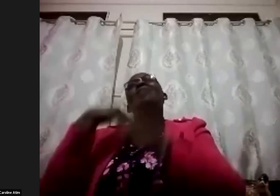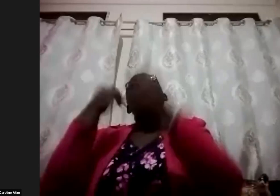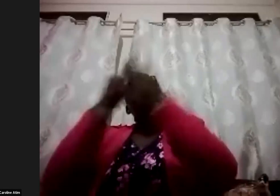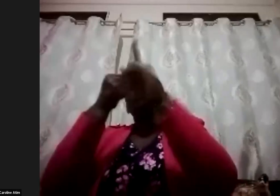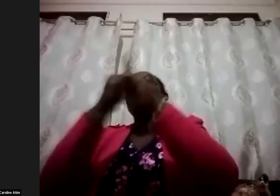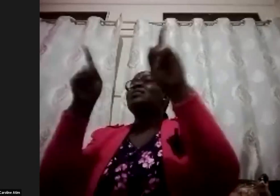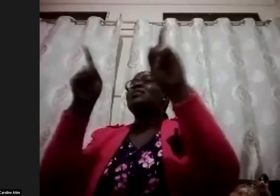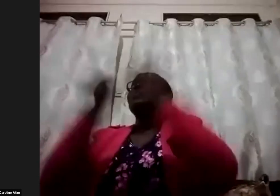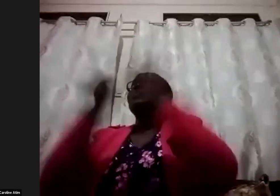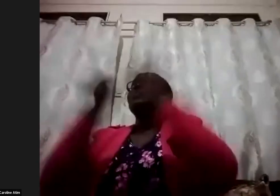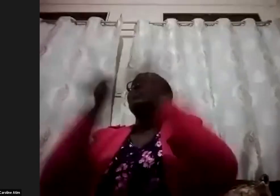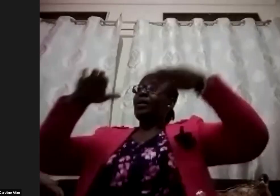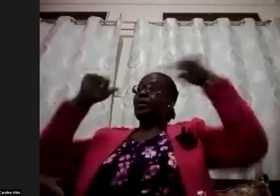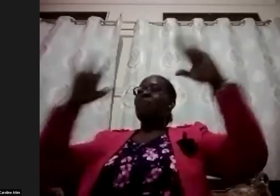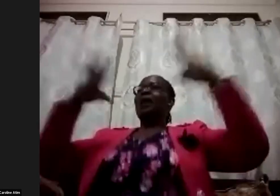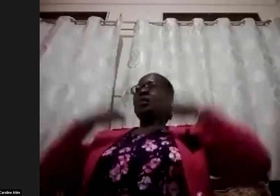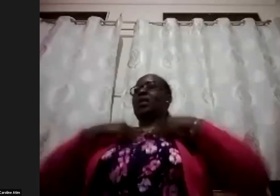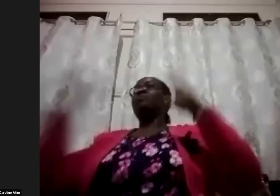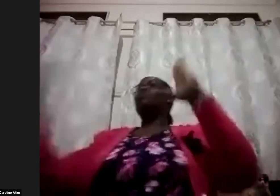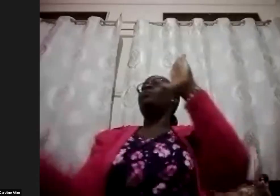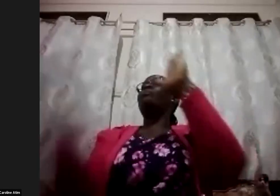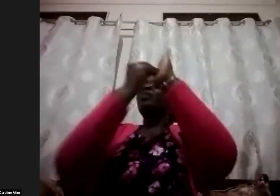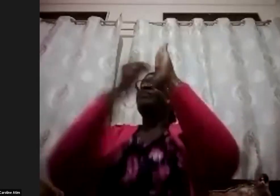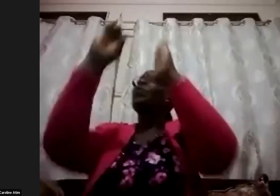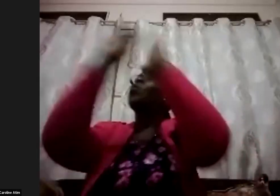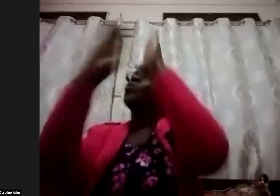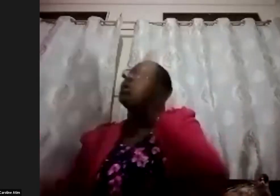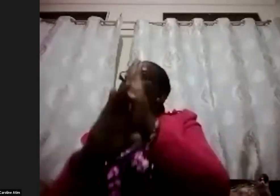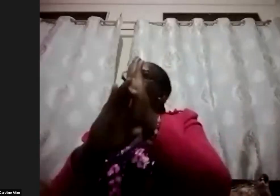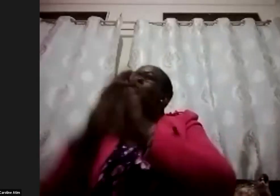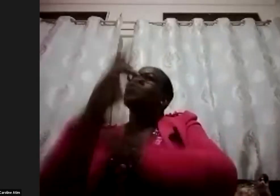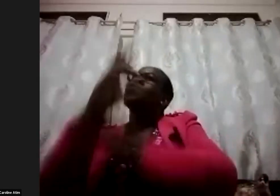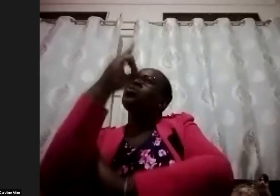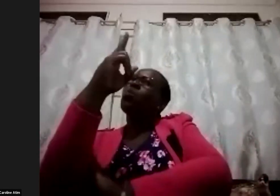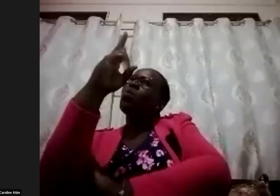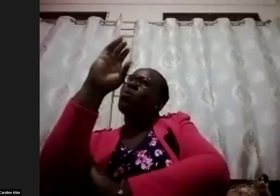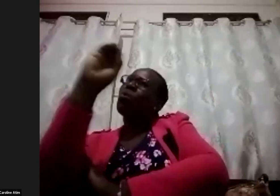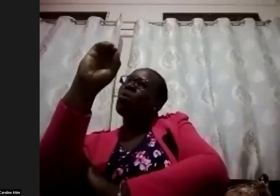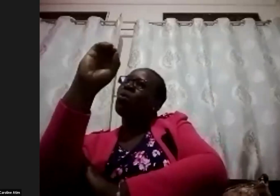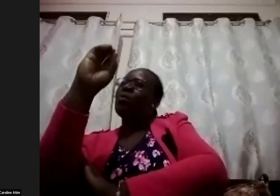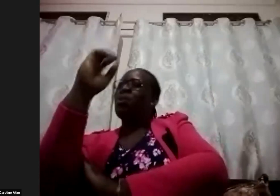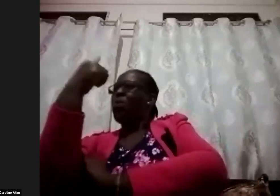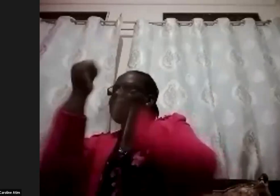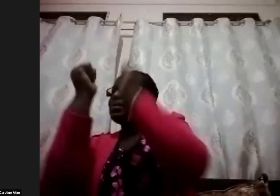sign language was a very big barrier. And so the parliament approved that and put it in the